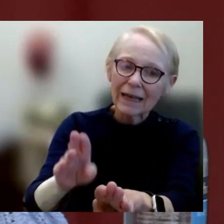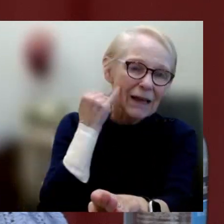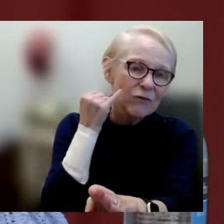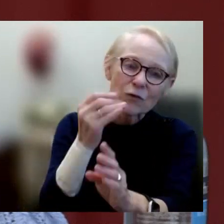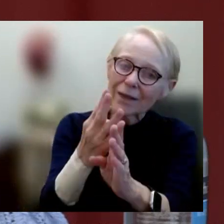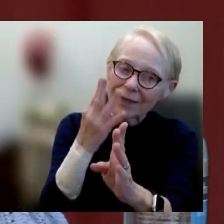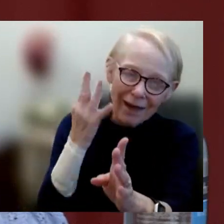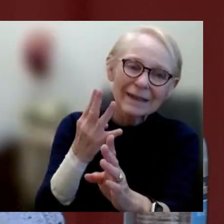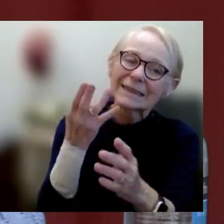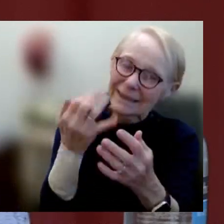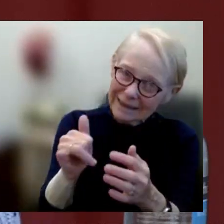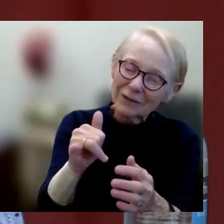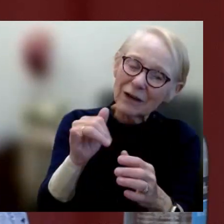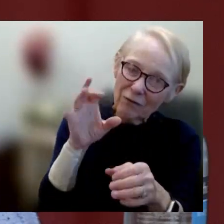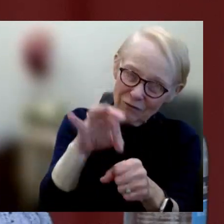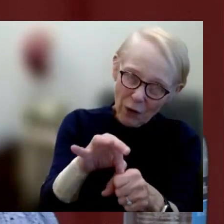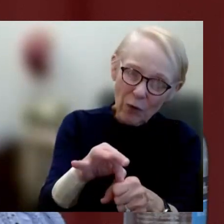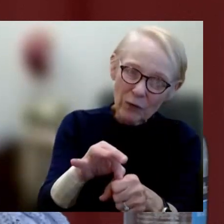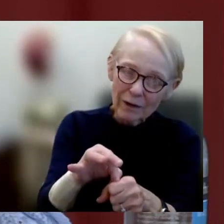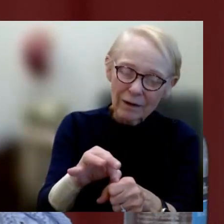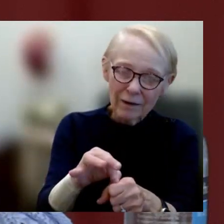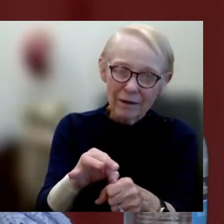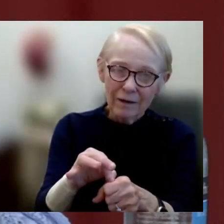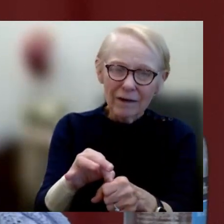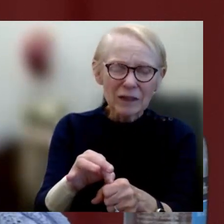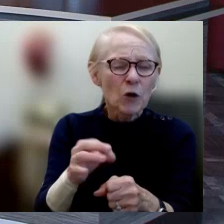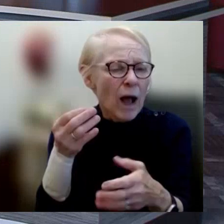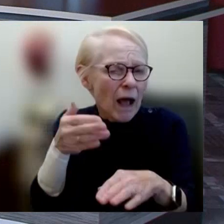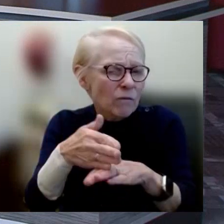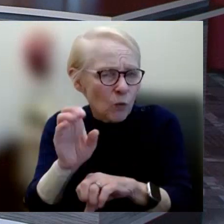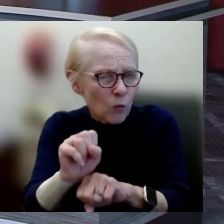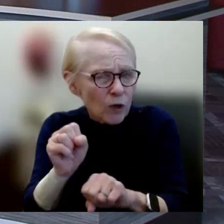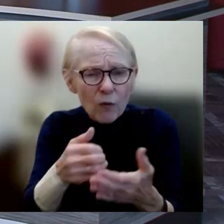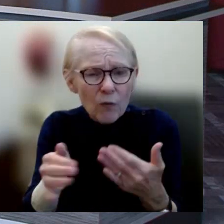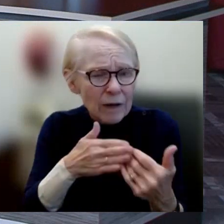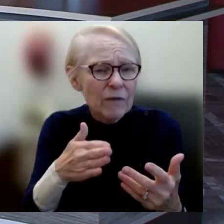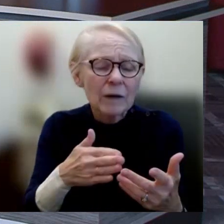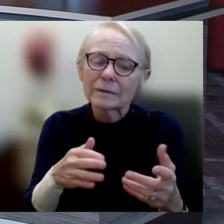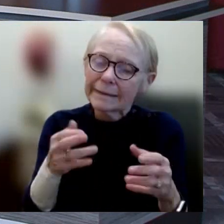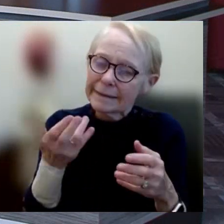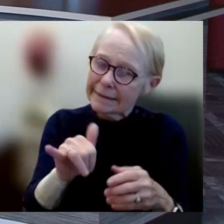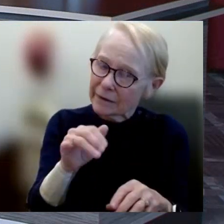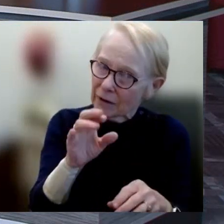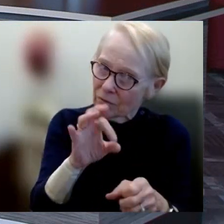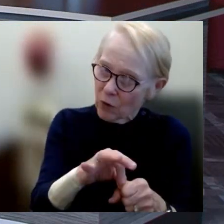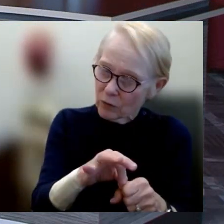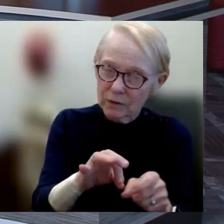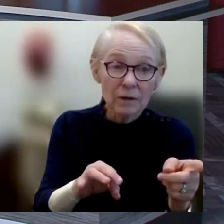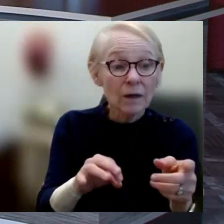people go to vote later on it's very crowded can I just add to that um you know that's not